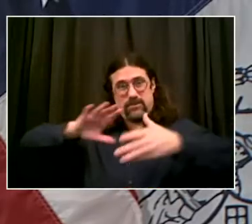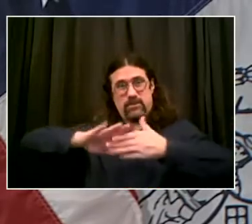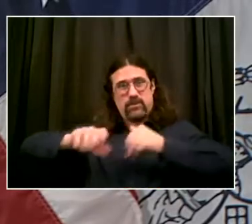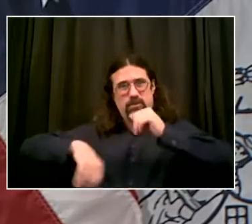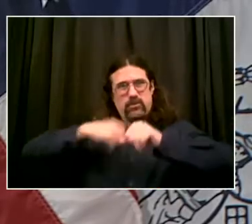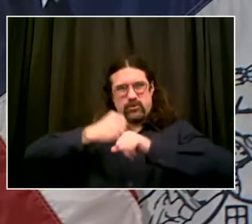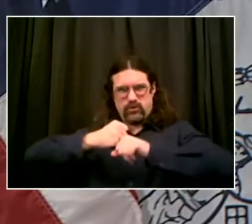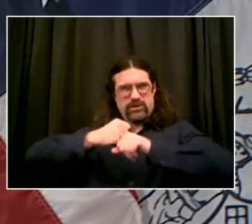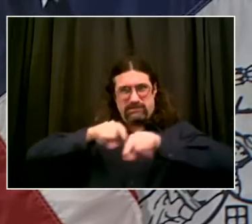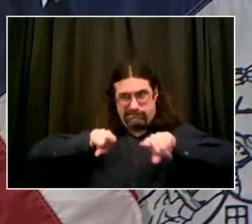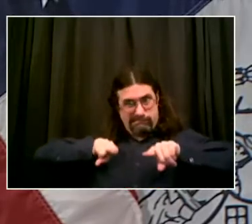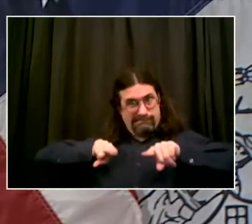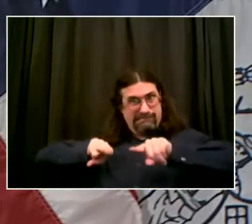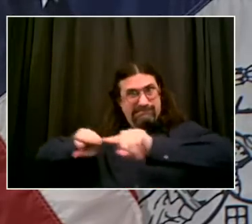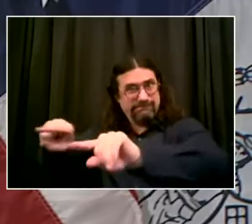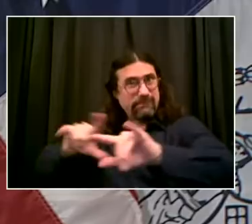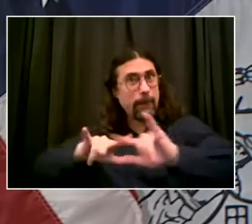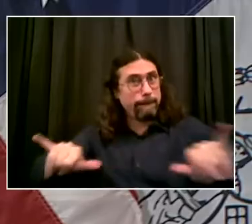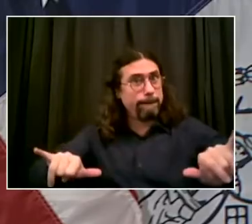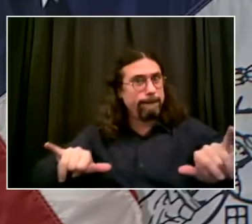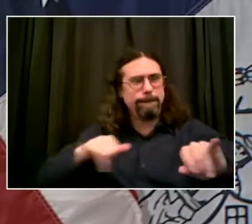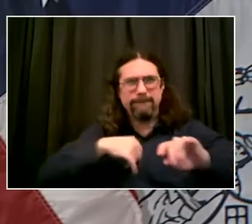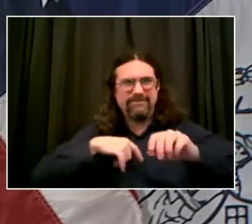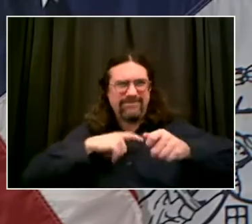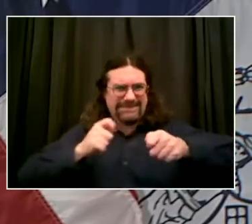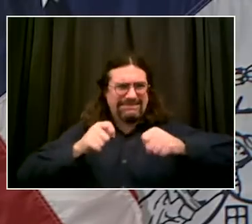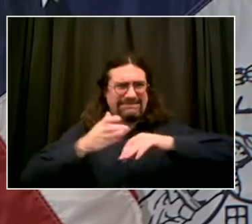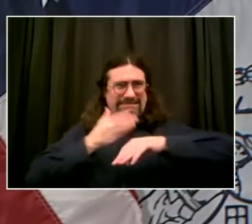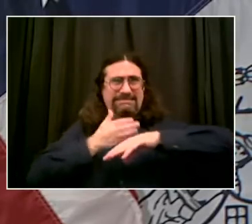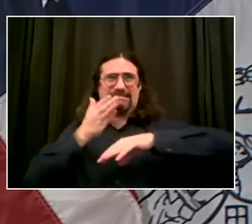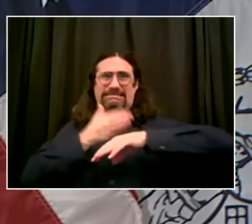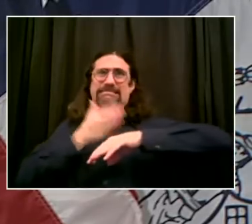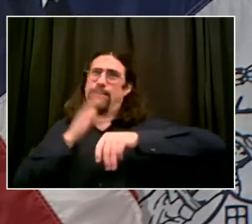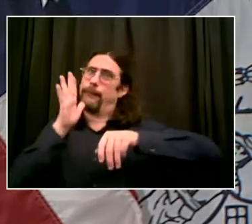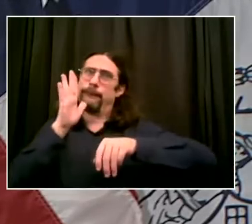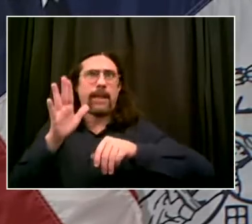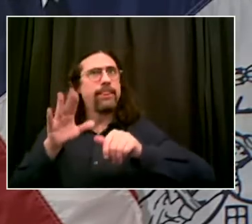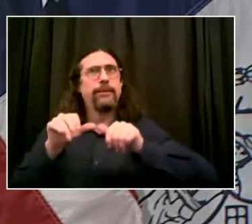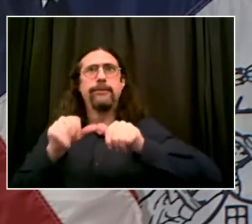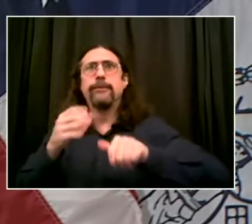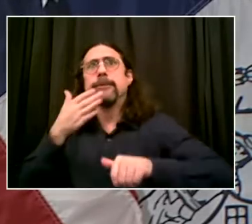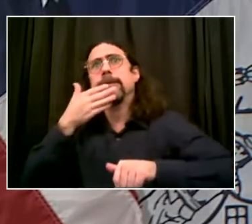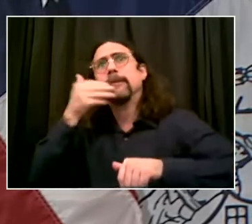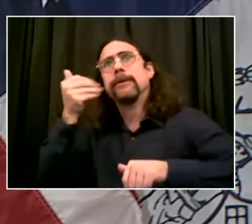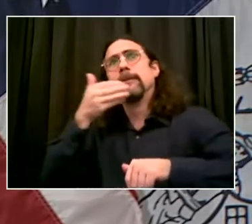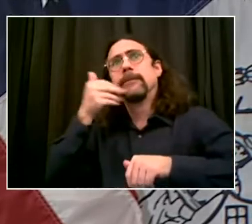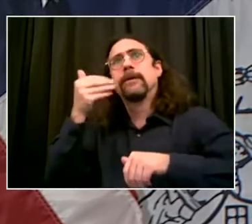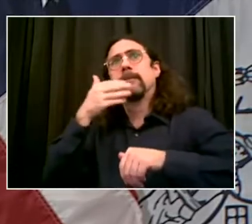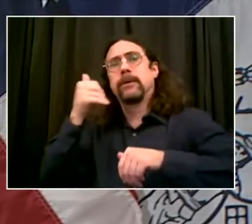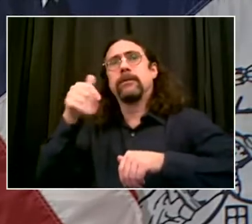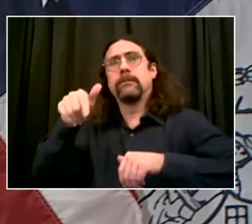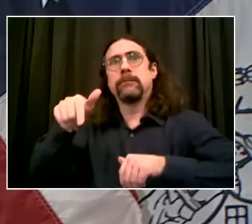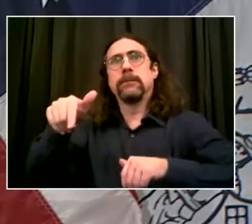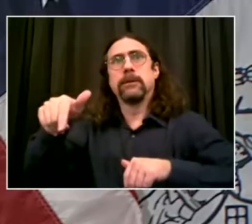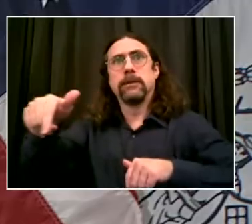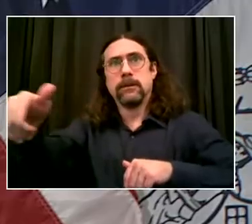OBVIOUSLY CRUCIAL TO THAT IS WHAAT PHAPEPEEND DATOY.